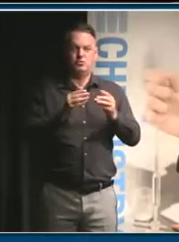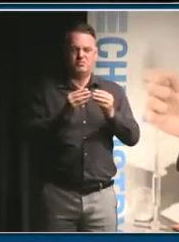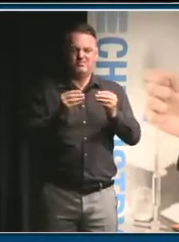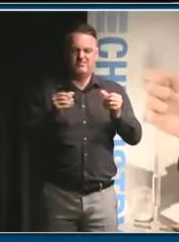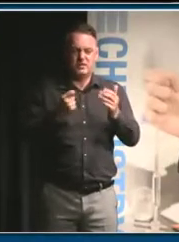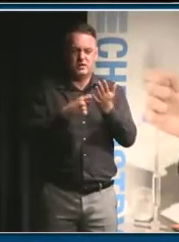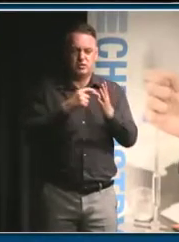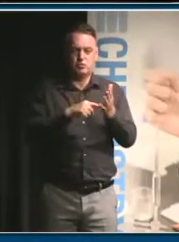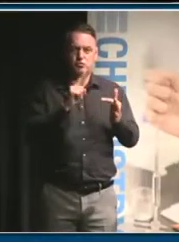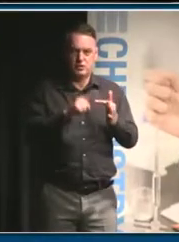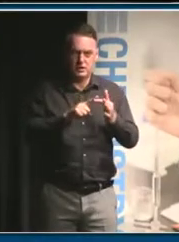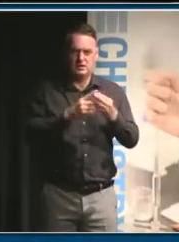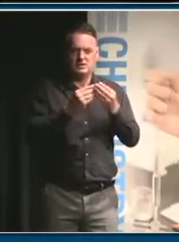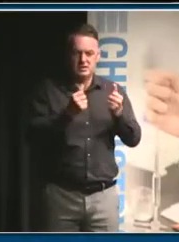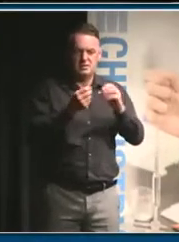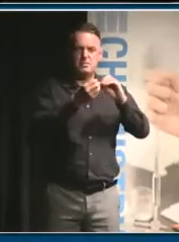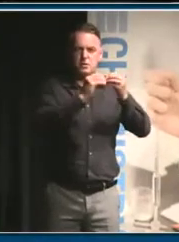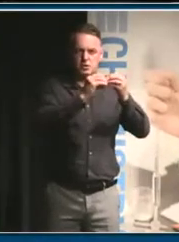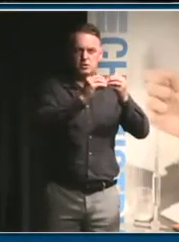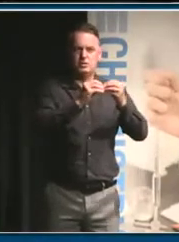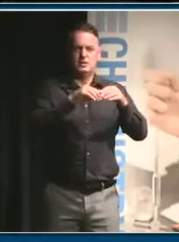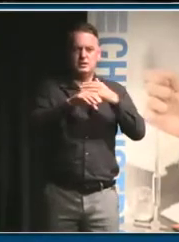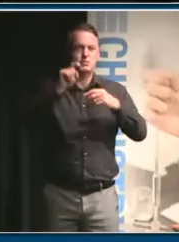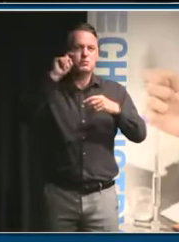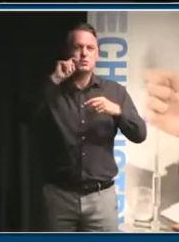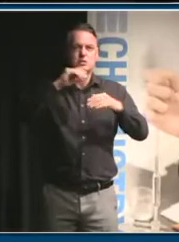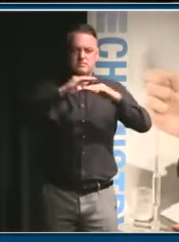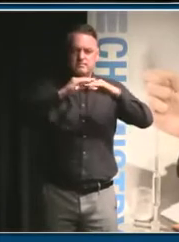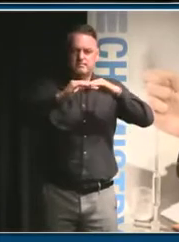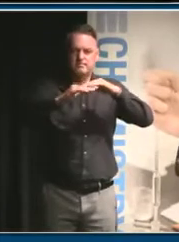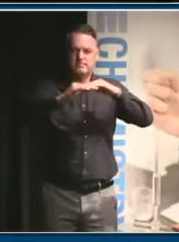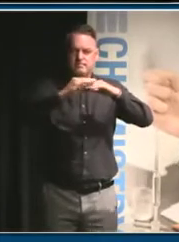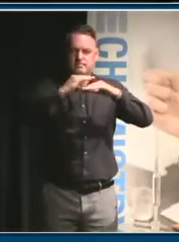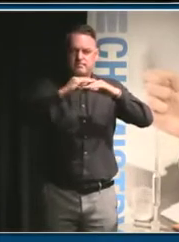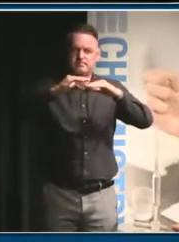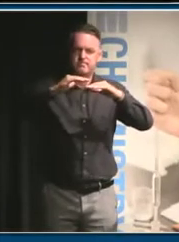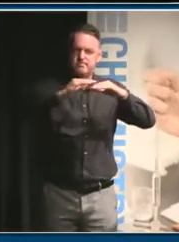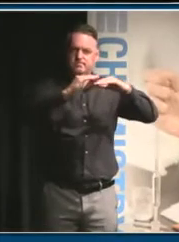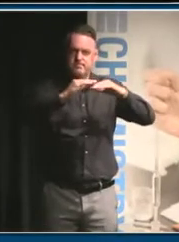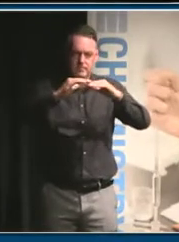of small organic molecules in an aqueous film structure. And so in the United States if you